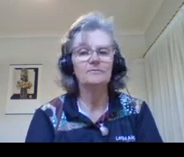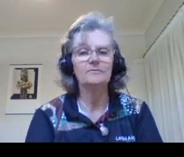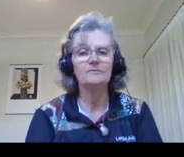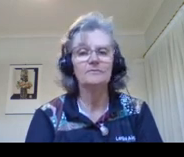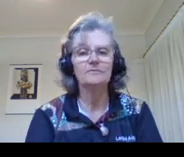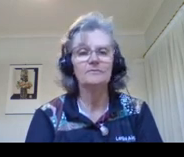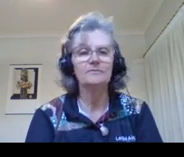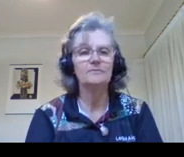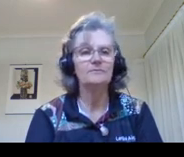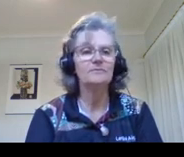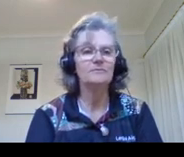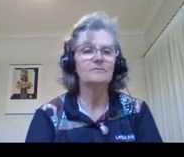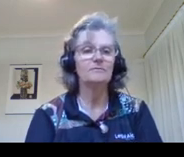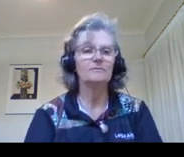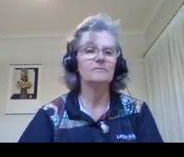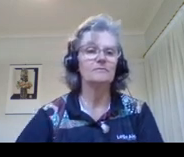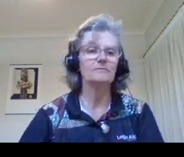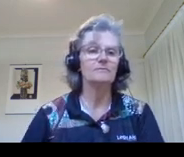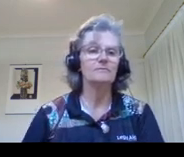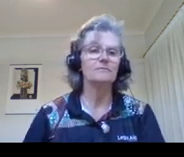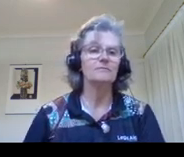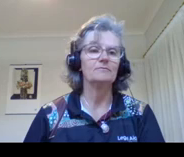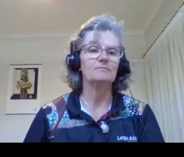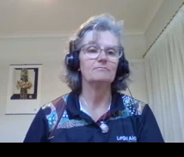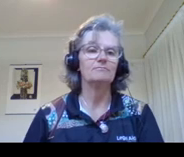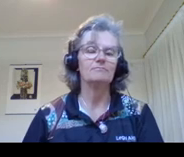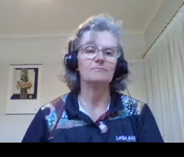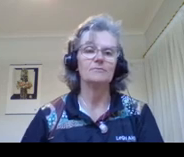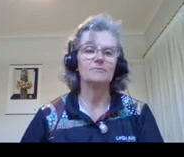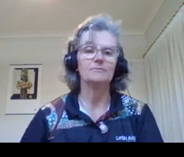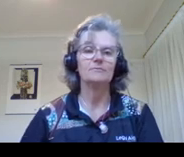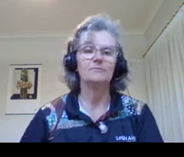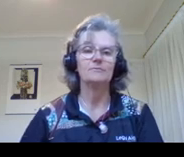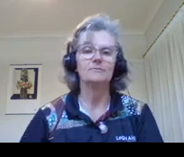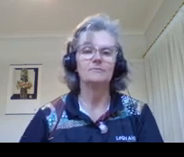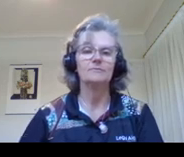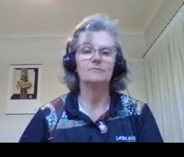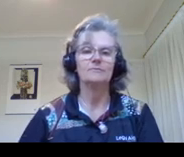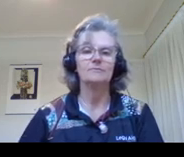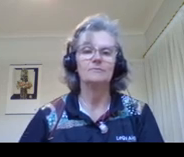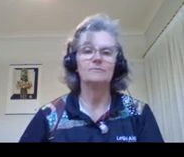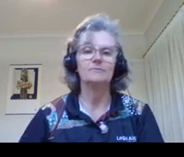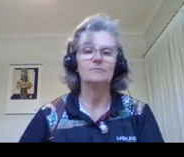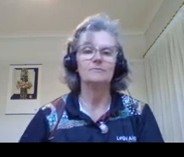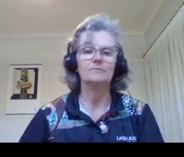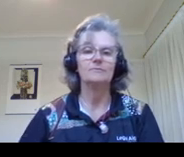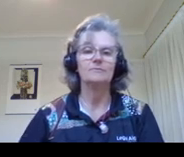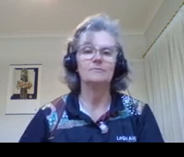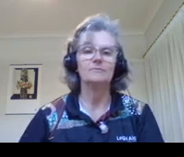were to receive you know a package was coming I would ask myself who did I order it from